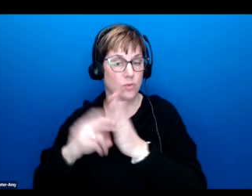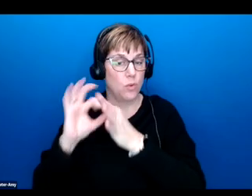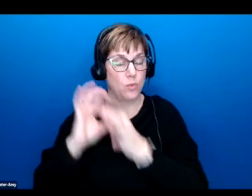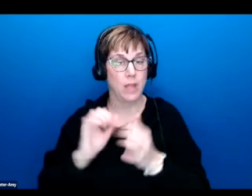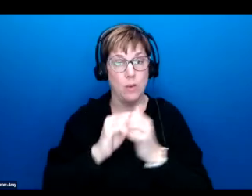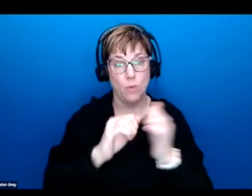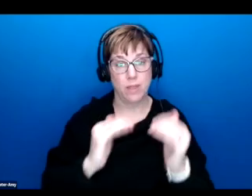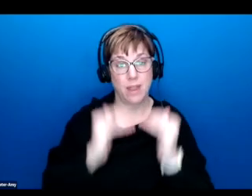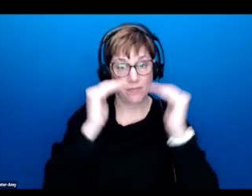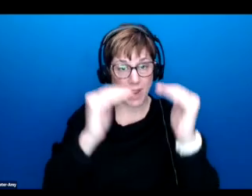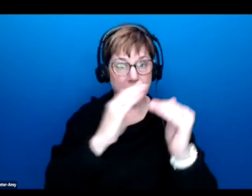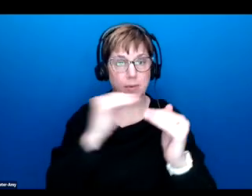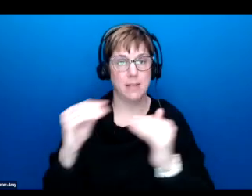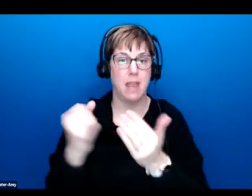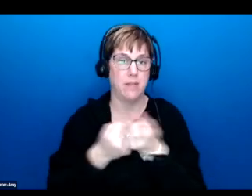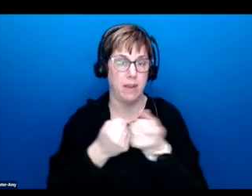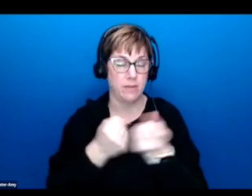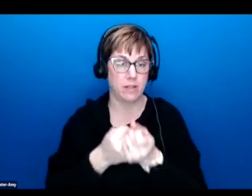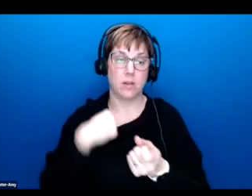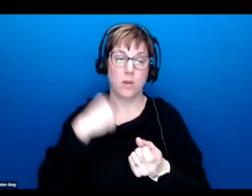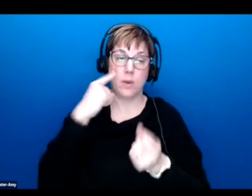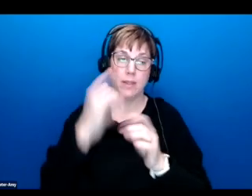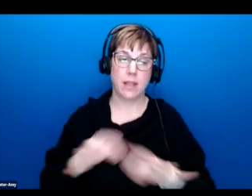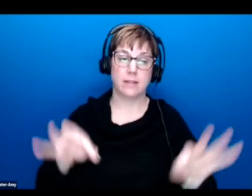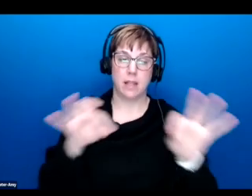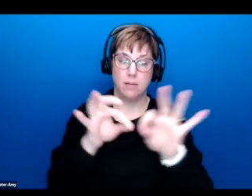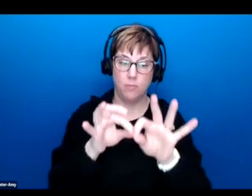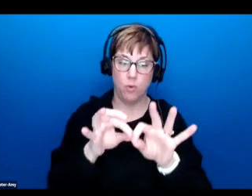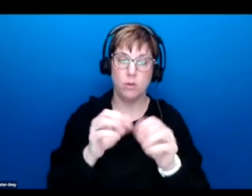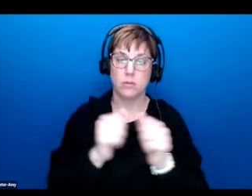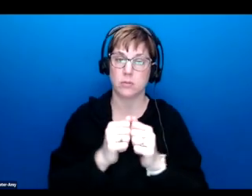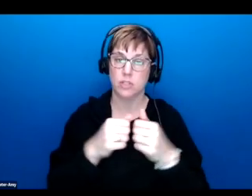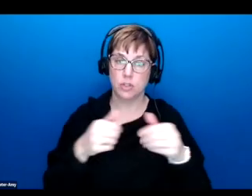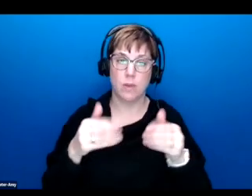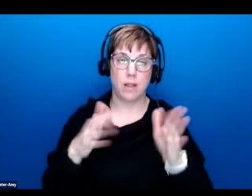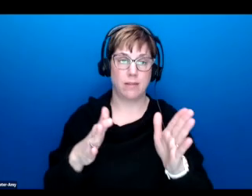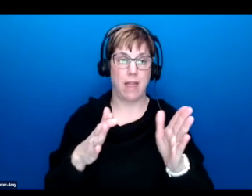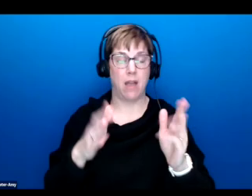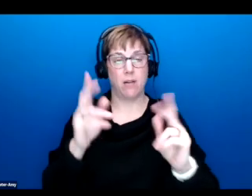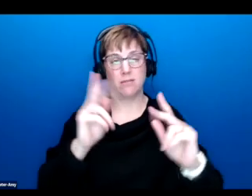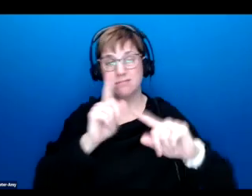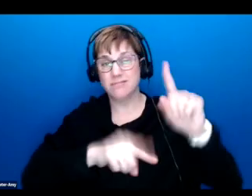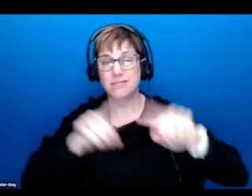We think it's important to enable diverse sectors across healthcare, policy, research,